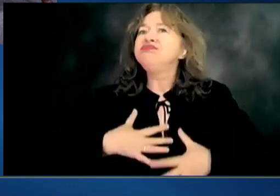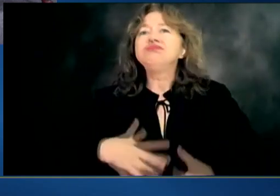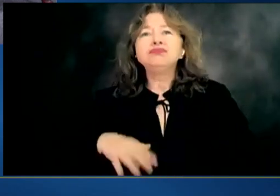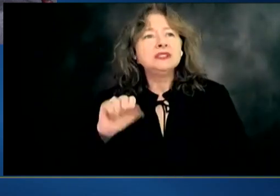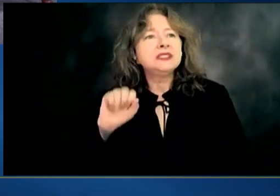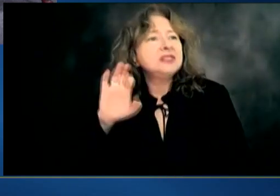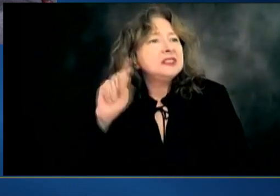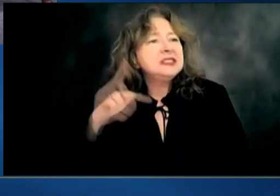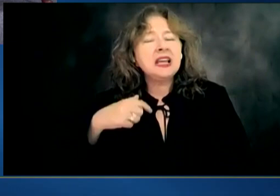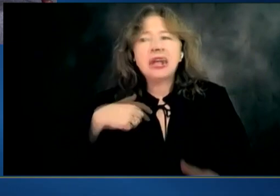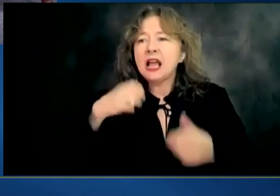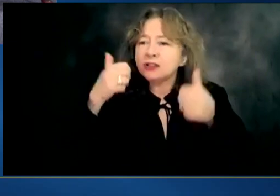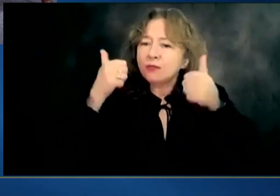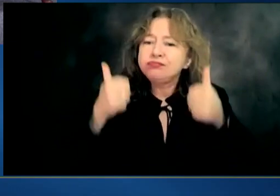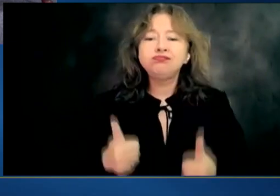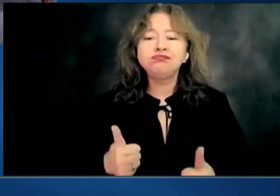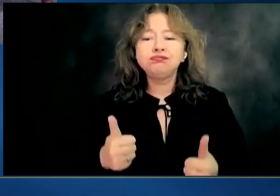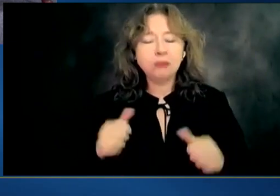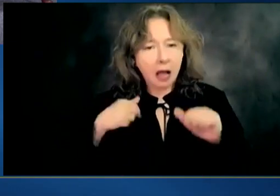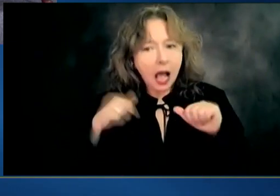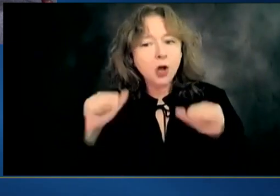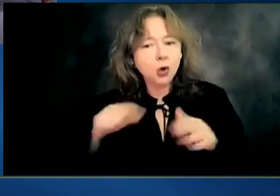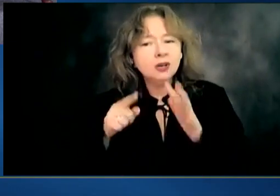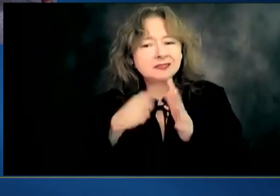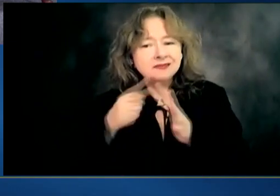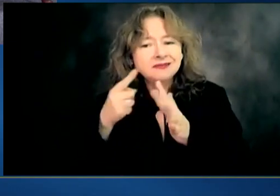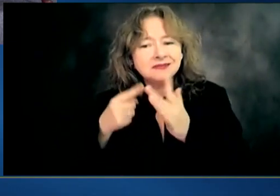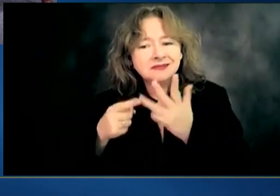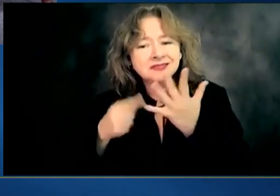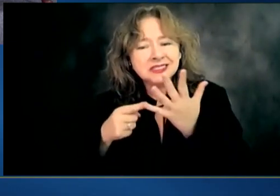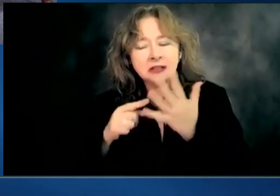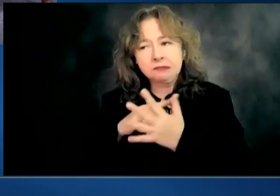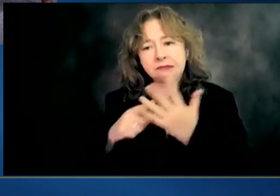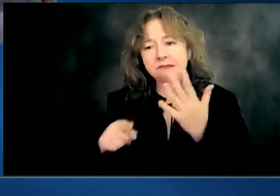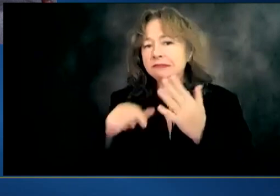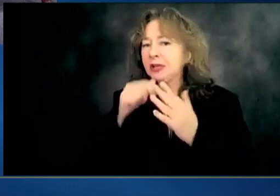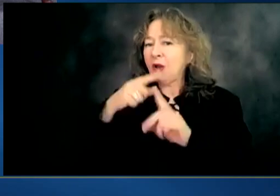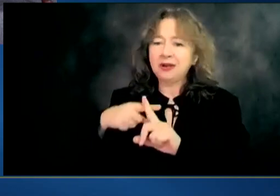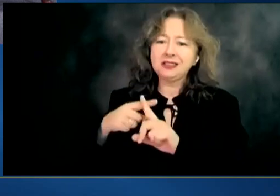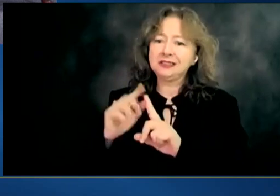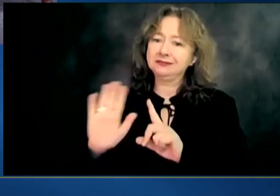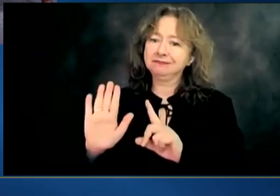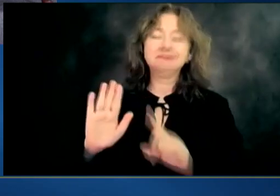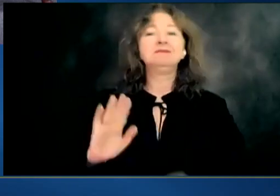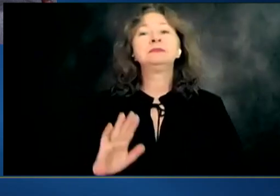done any number of things, many of which would not have been productive. But it was during that time